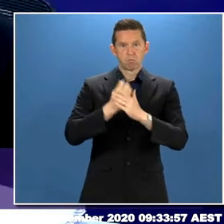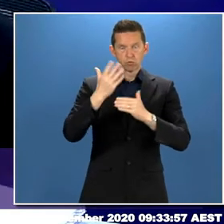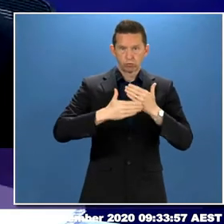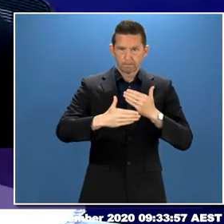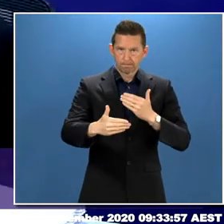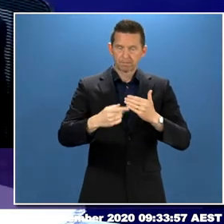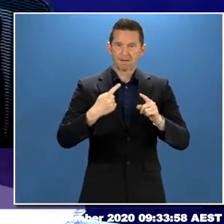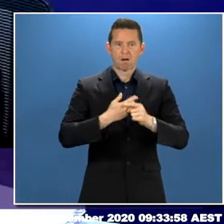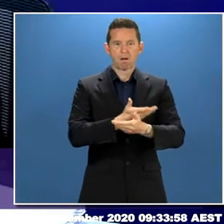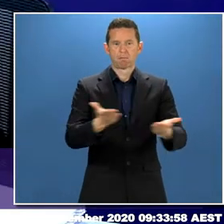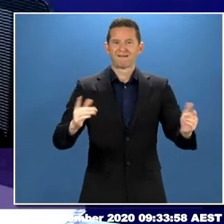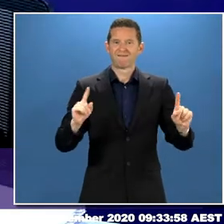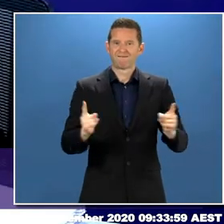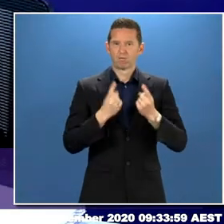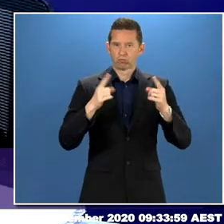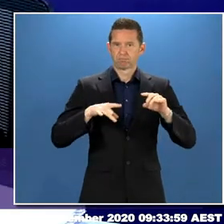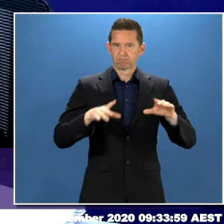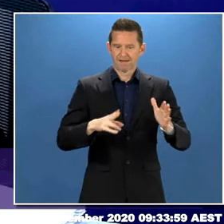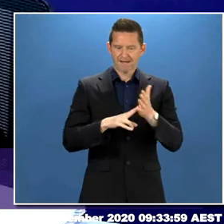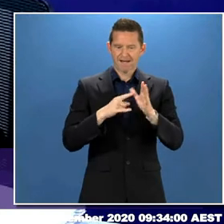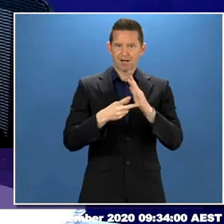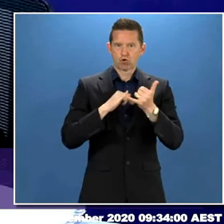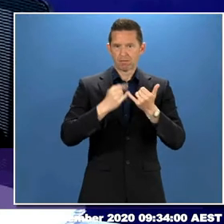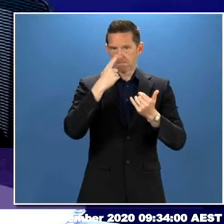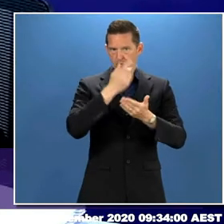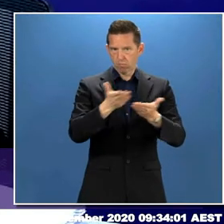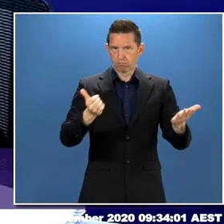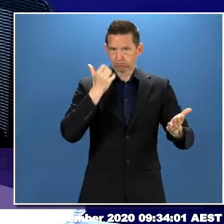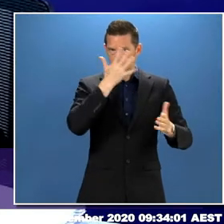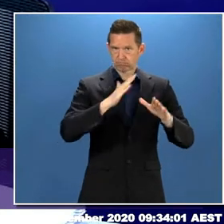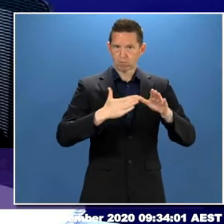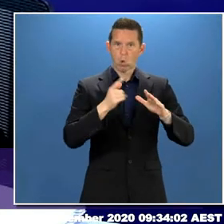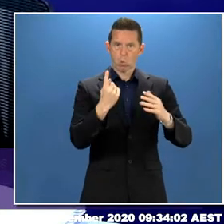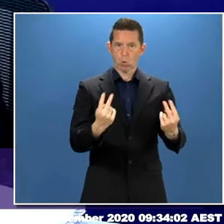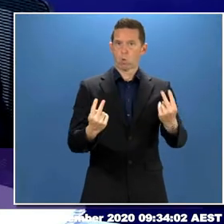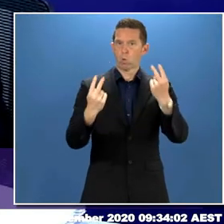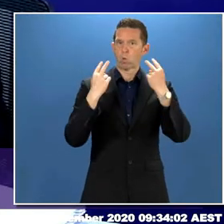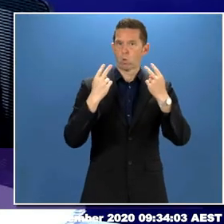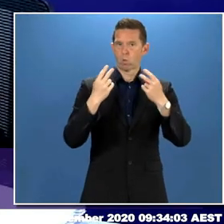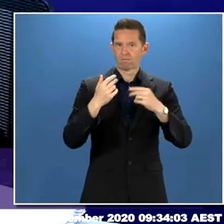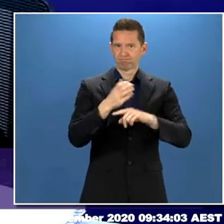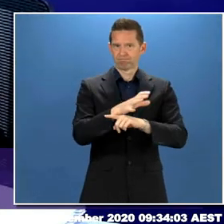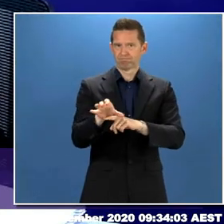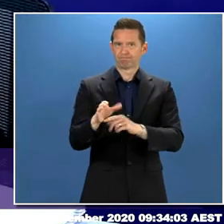First Nations people who are viewing this hearing on the live stream. Yes, Ms Eastman.